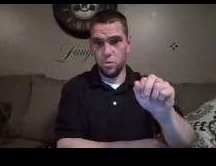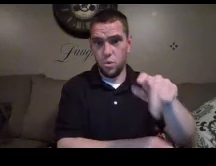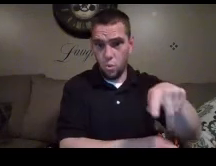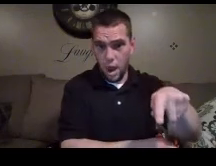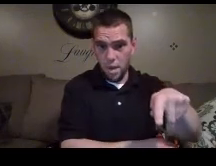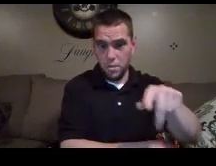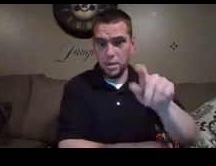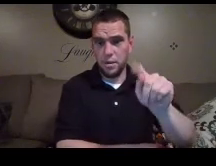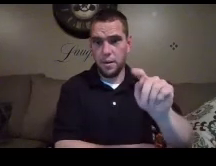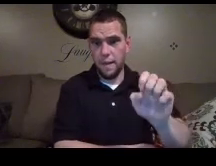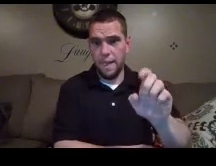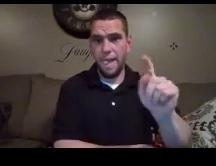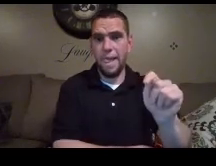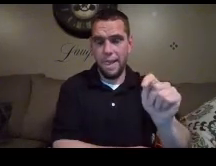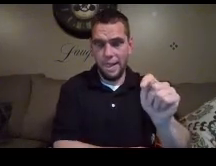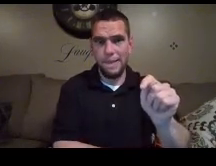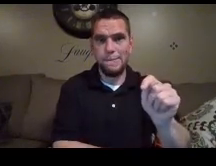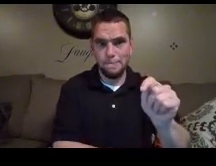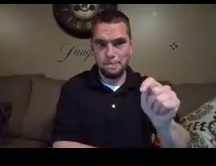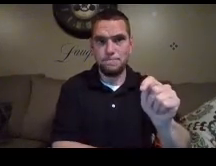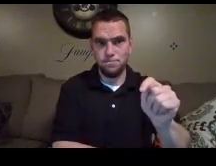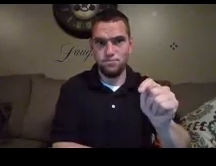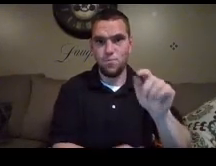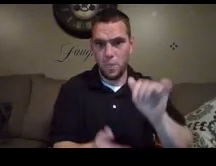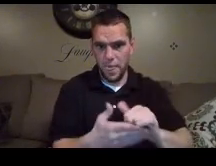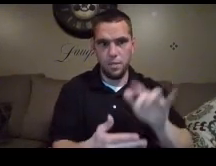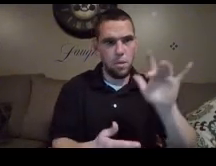I'll just say in line with text. Takes care of that error message.